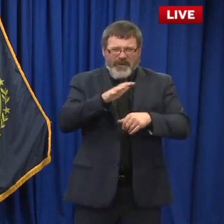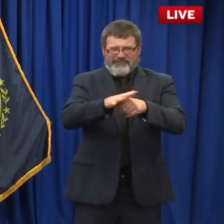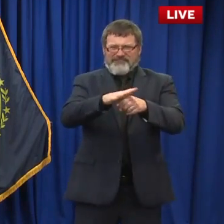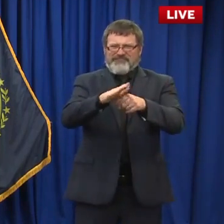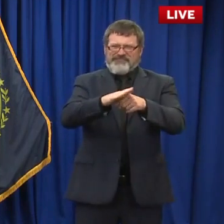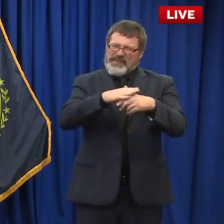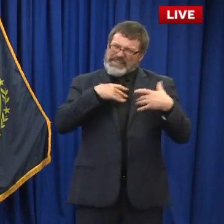WORK TO DO.